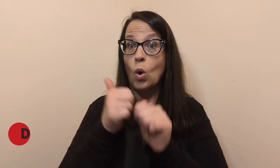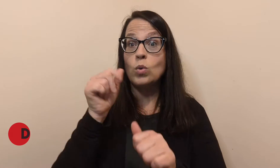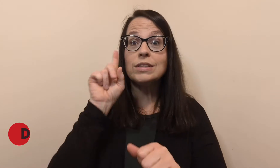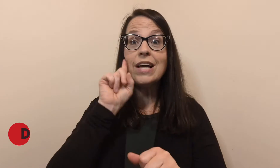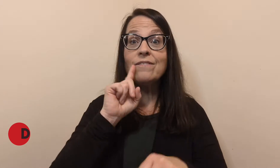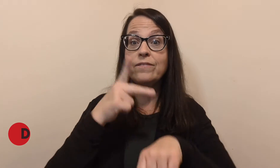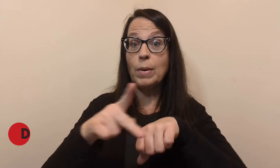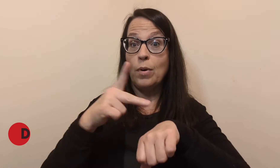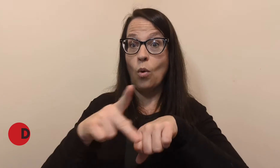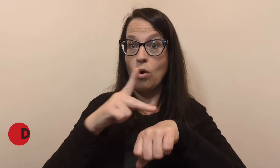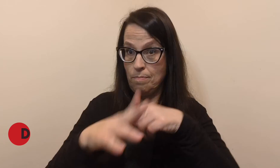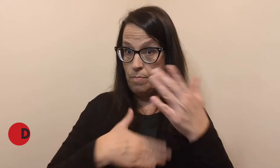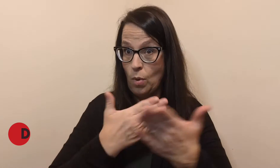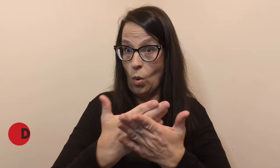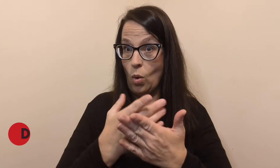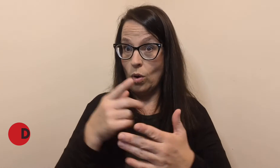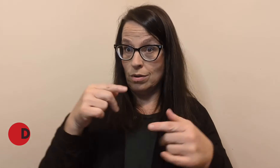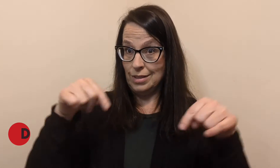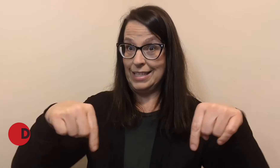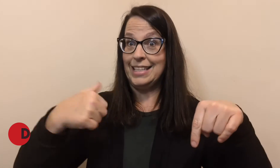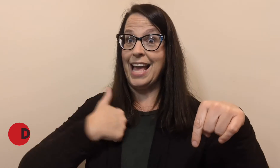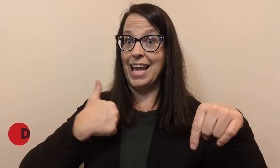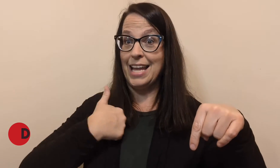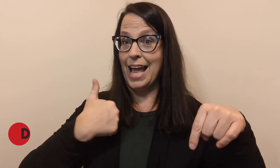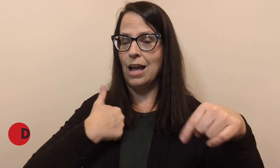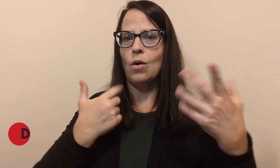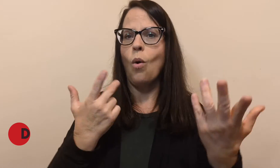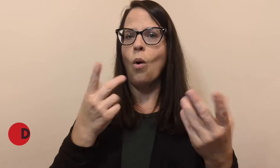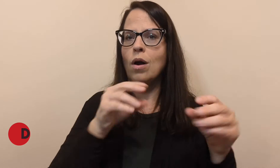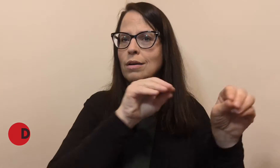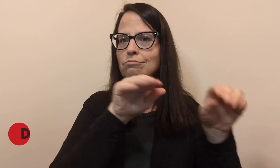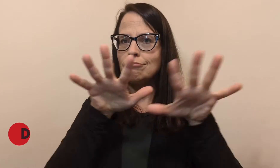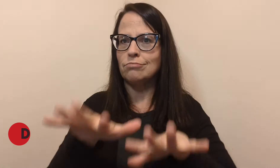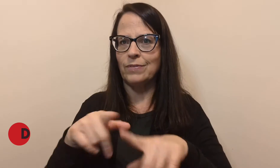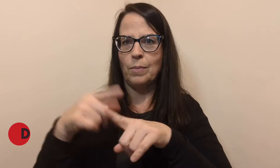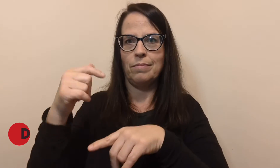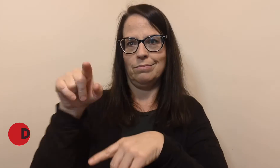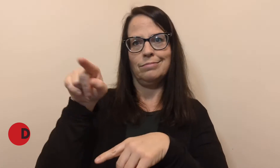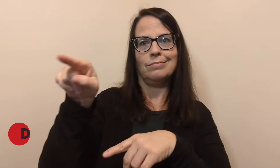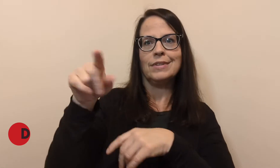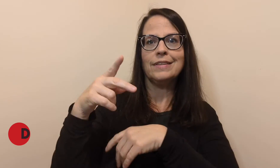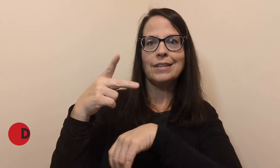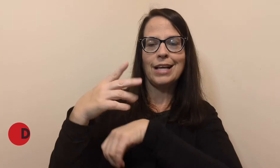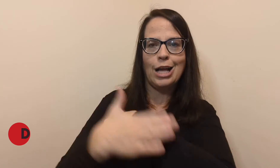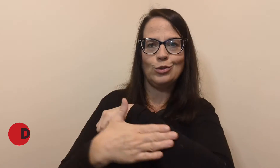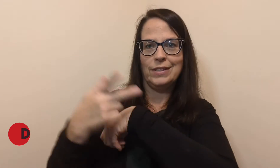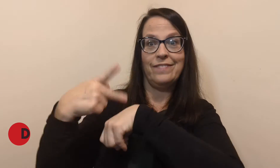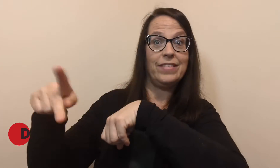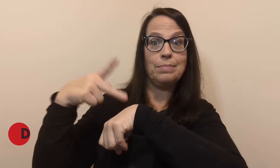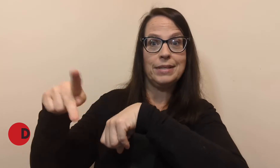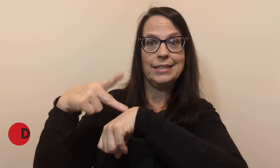Are most Deaf Filipino people born in Canada or immigrate from the Philippines?